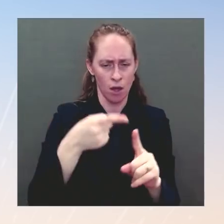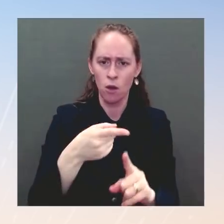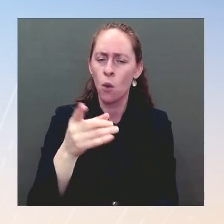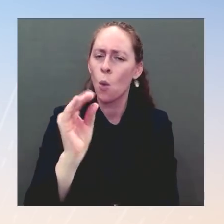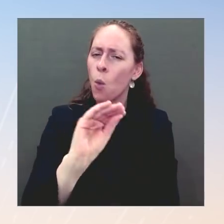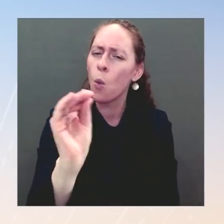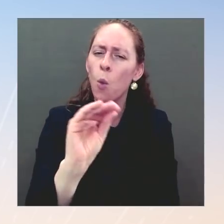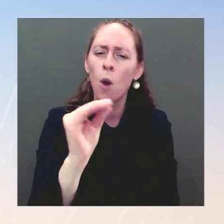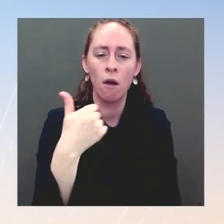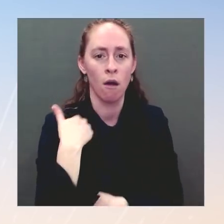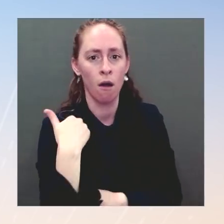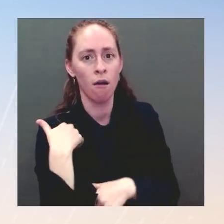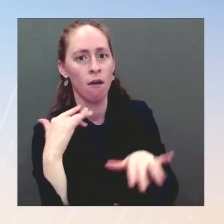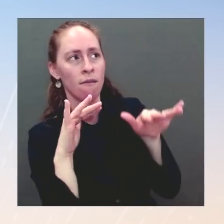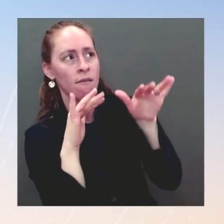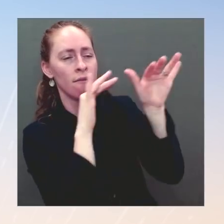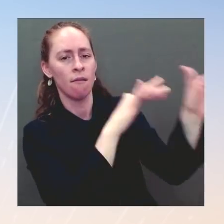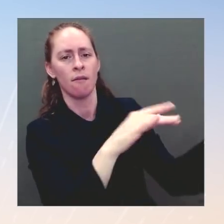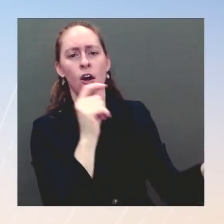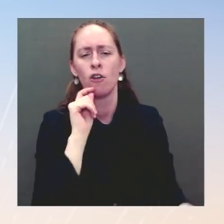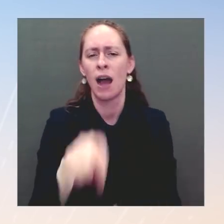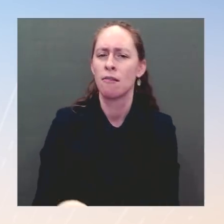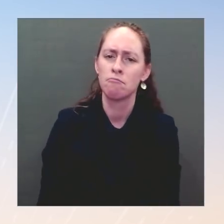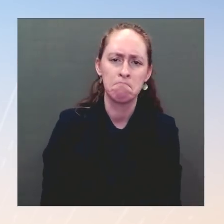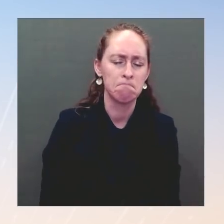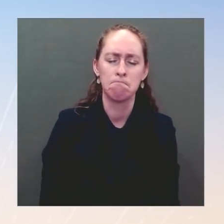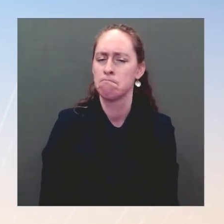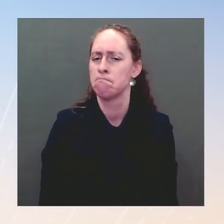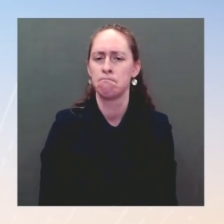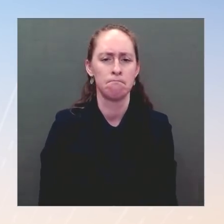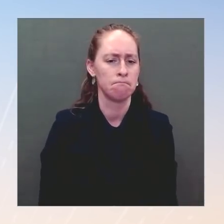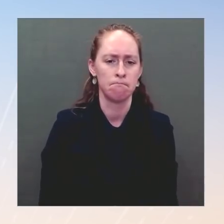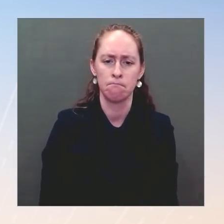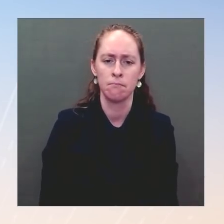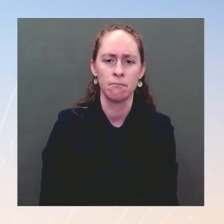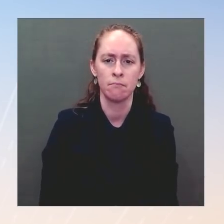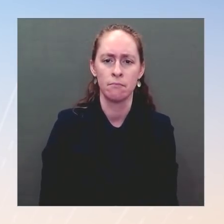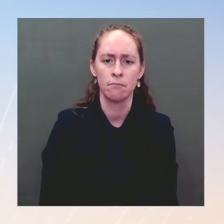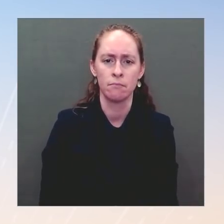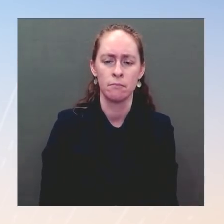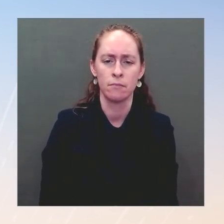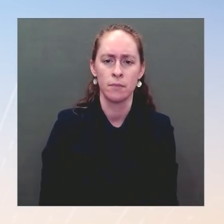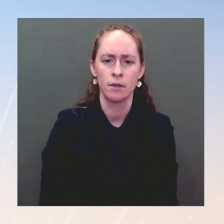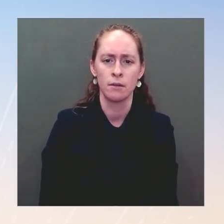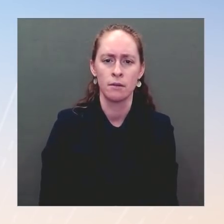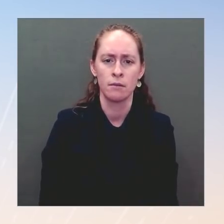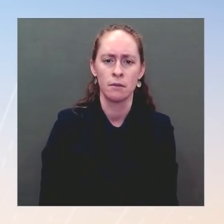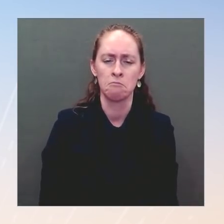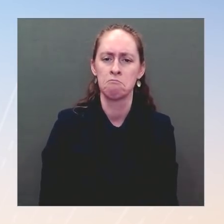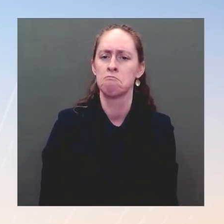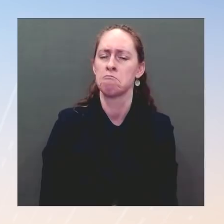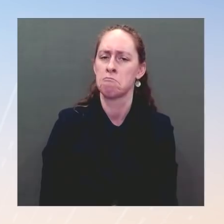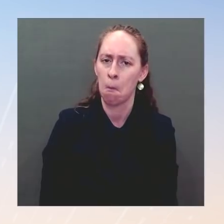of saying that, though, so publicly and potentially giving Putin an indication that the U.S. and NATO